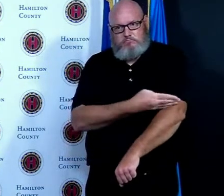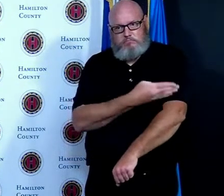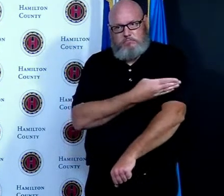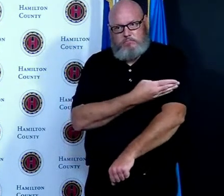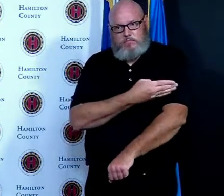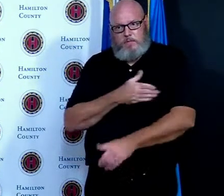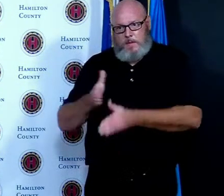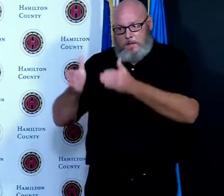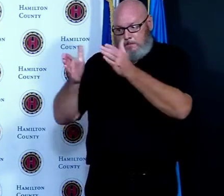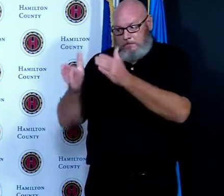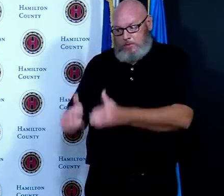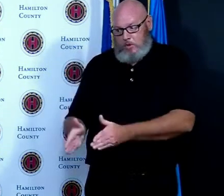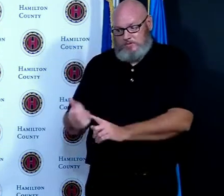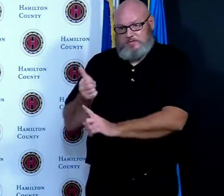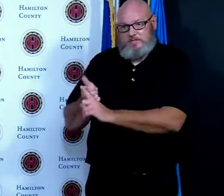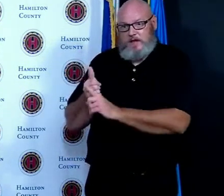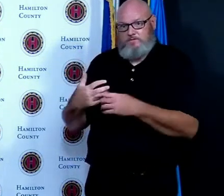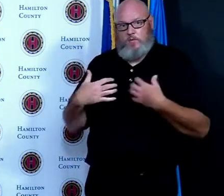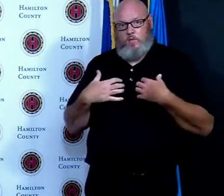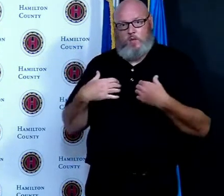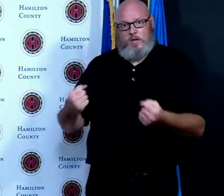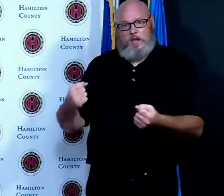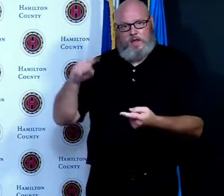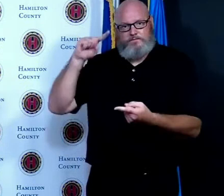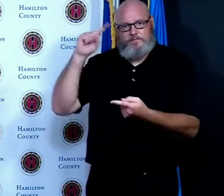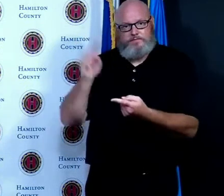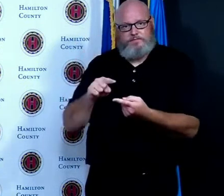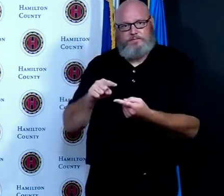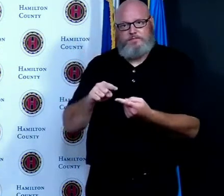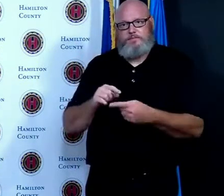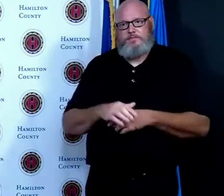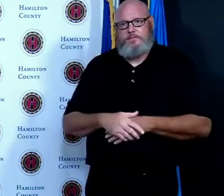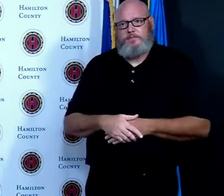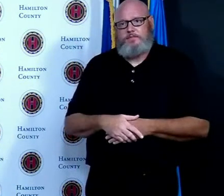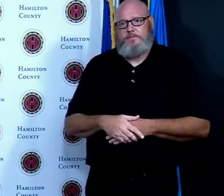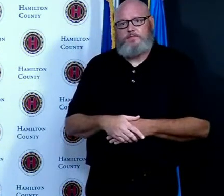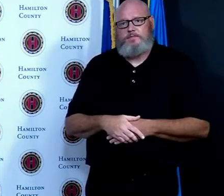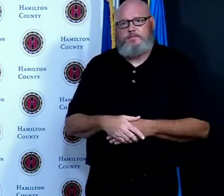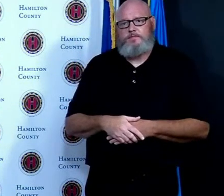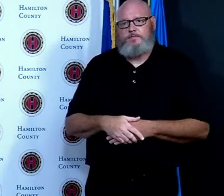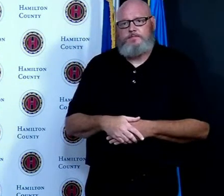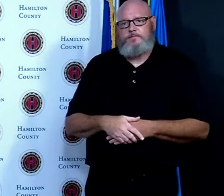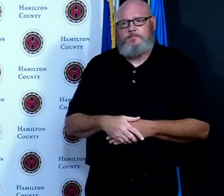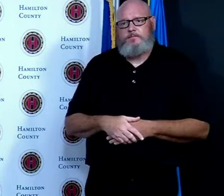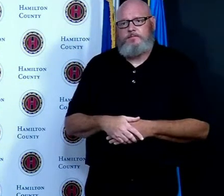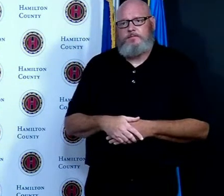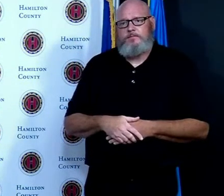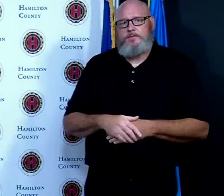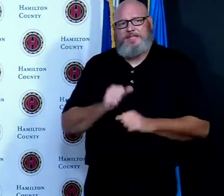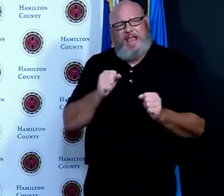and so talk to us though about the lasting effects for some individuals even though they recover